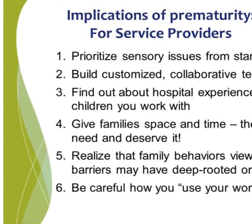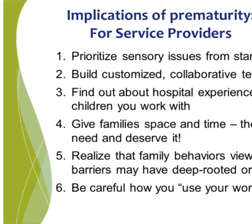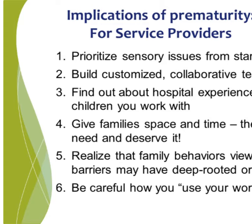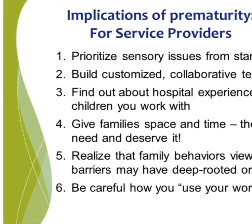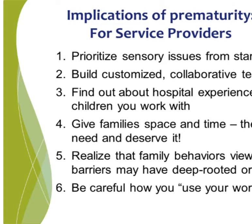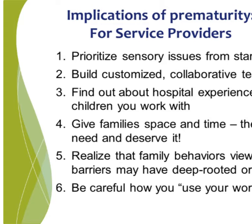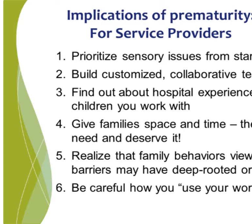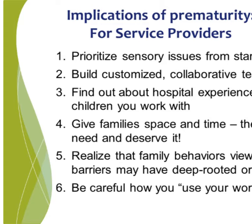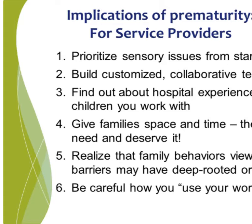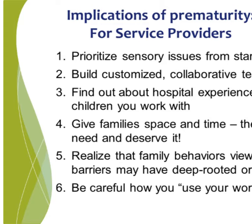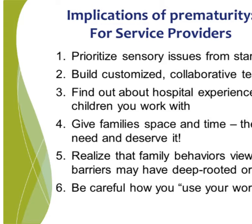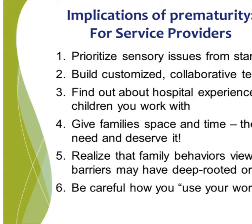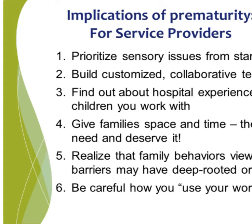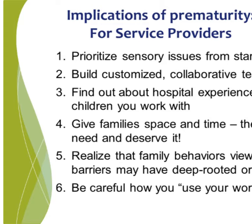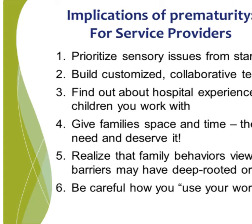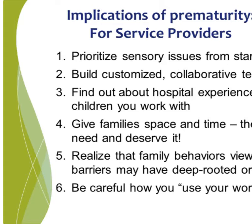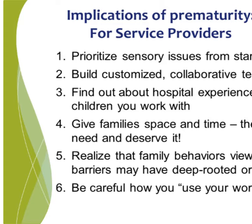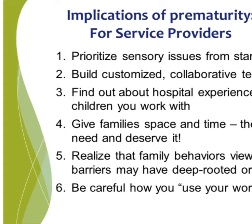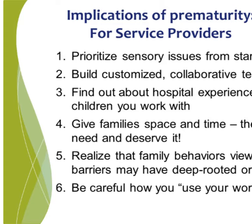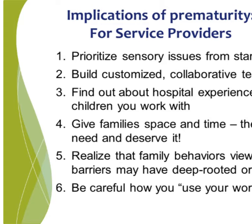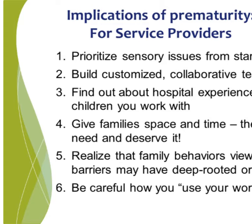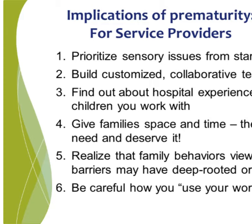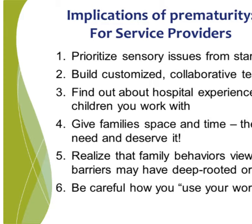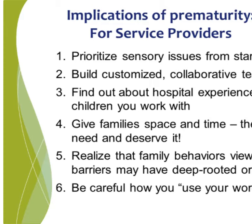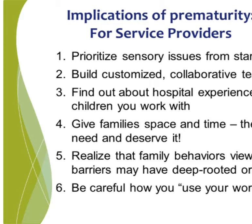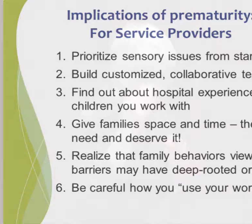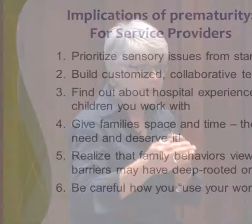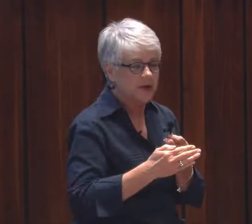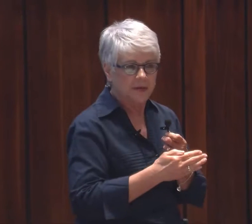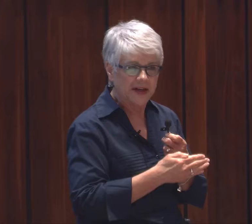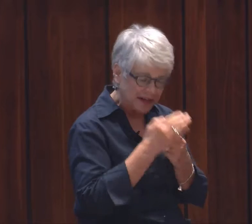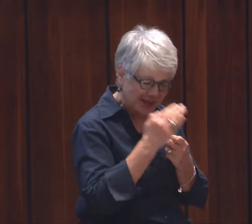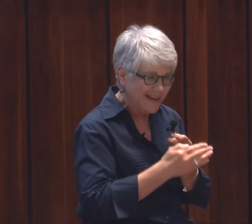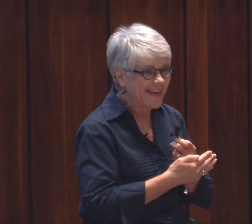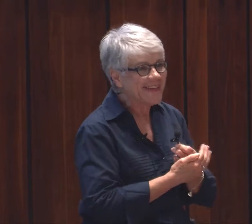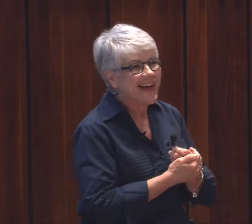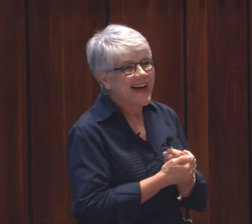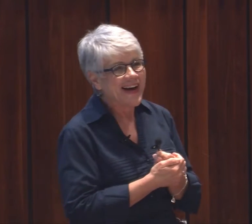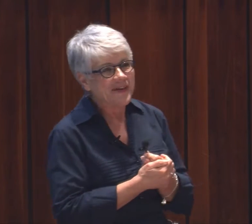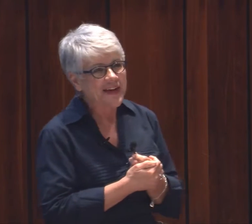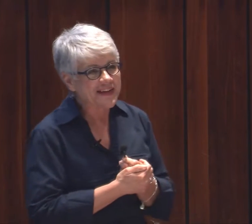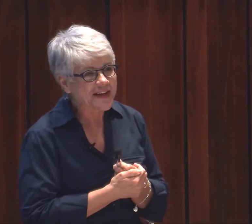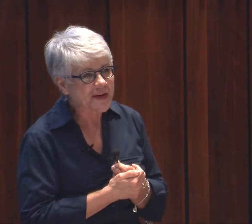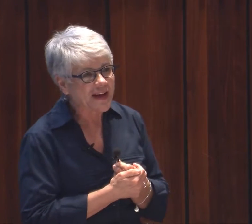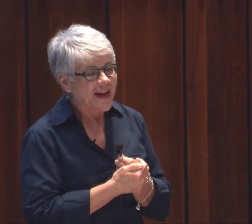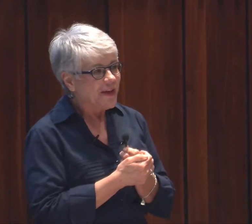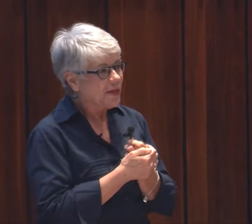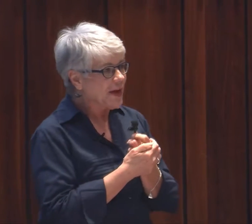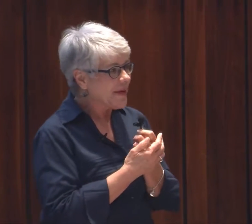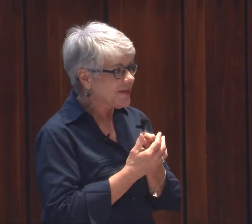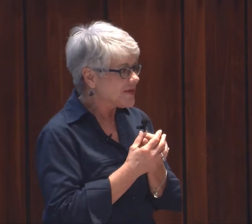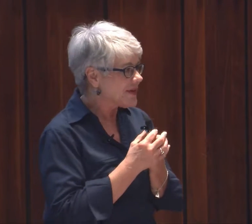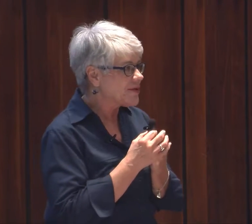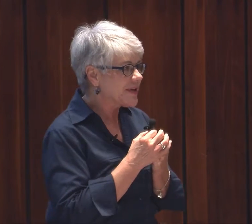Okay so please prioritize sensory issues. This is one I am going to read, and think about, think about those sensory